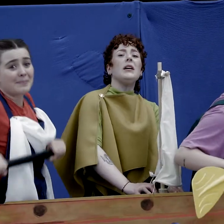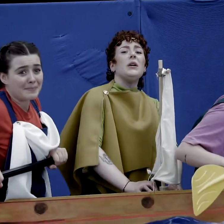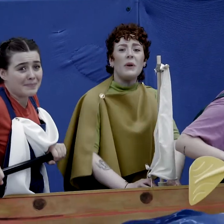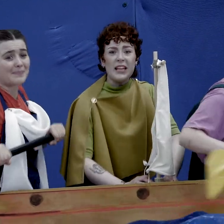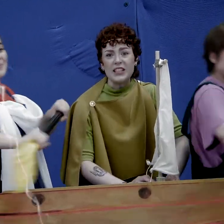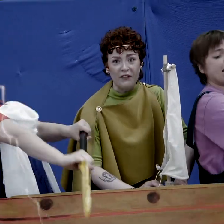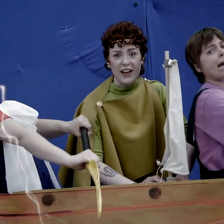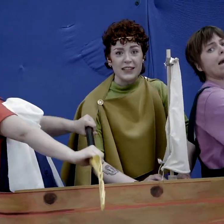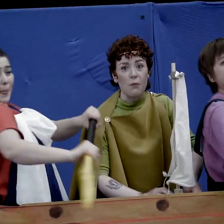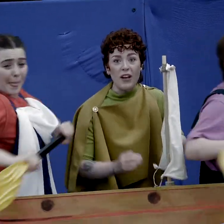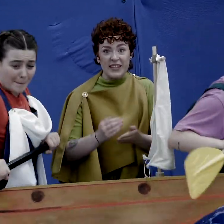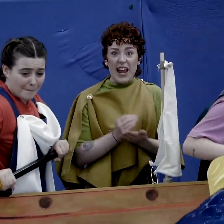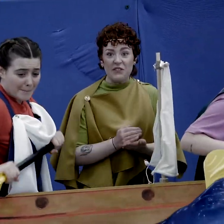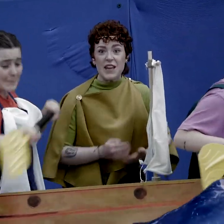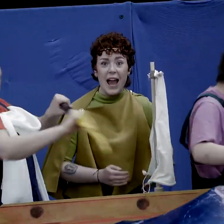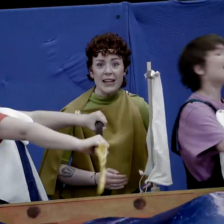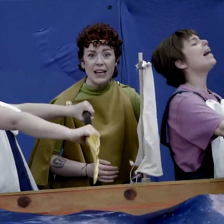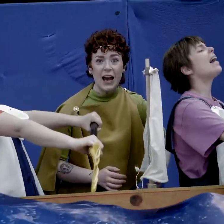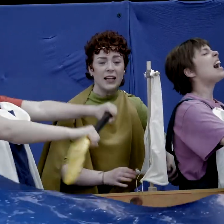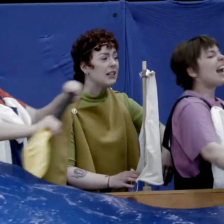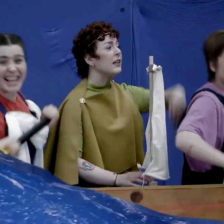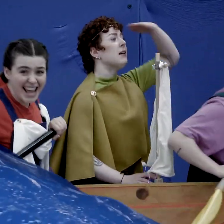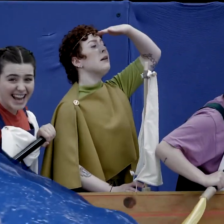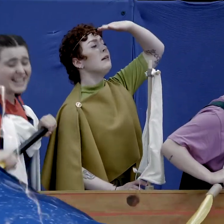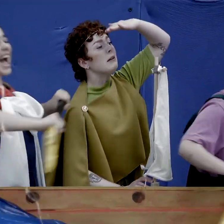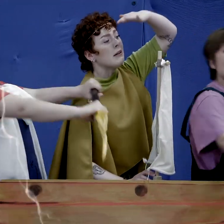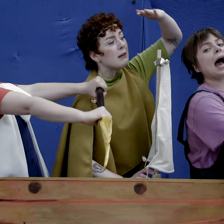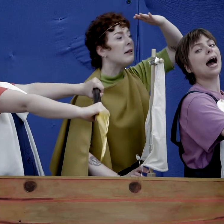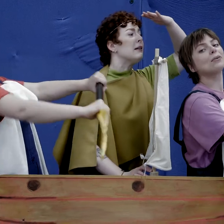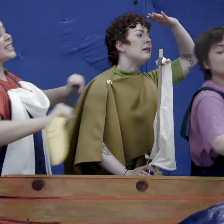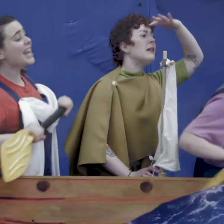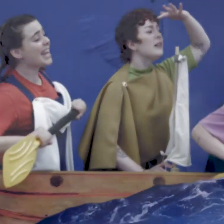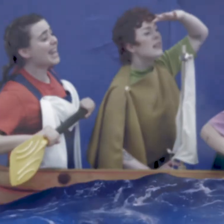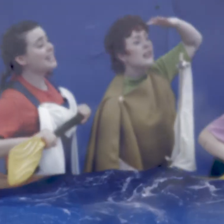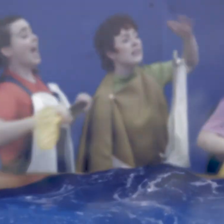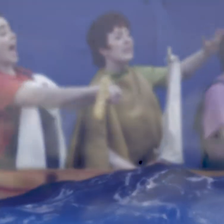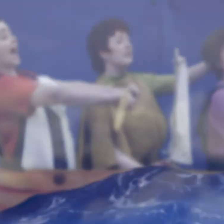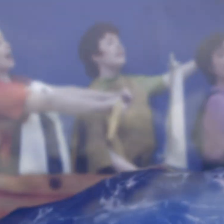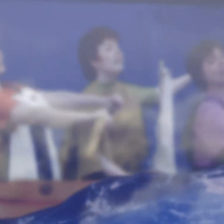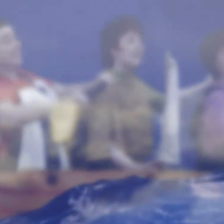We need to find somewhere safe to anchor! EURY+AMPHI: In, out, in, out…